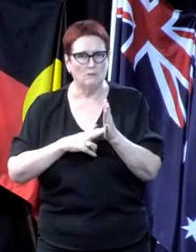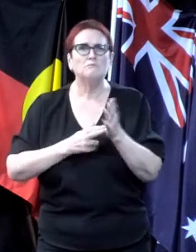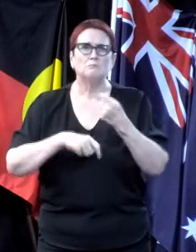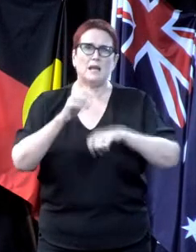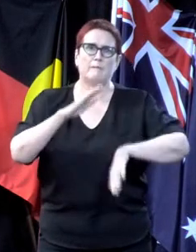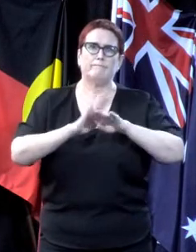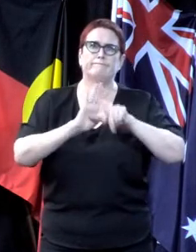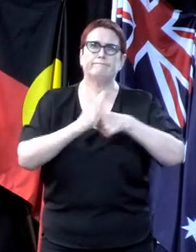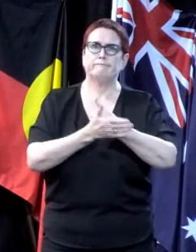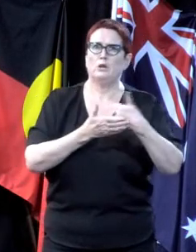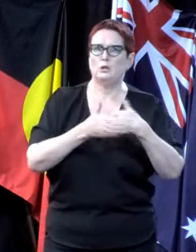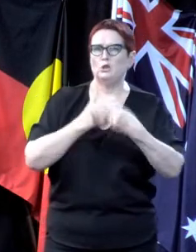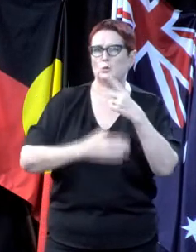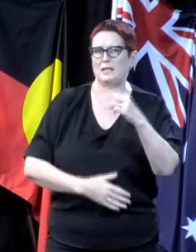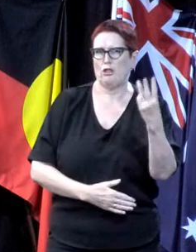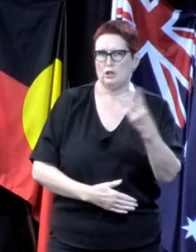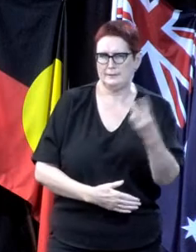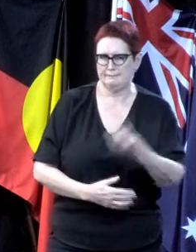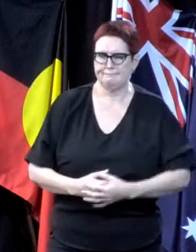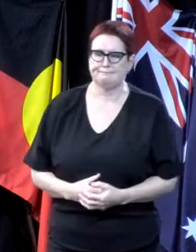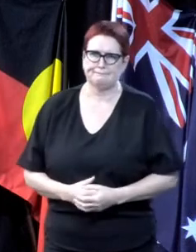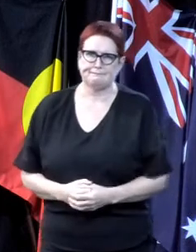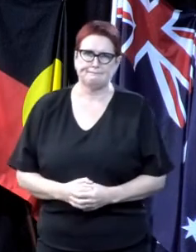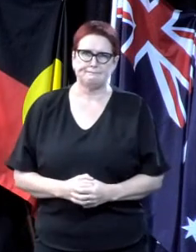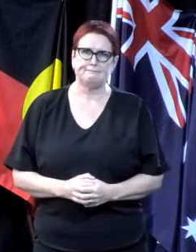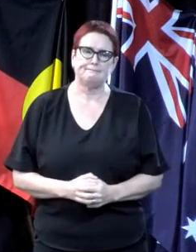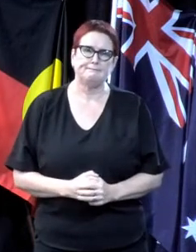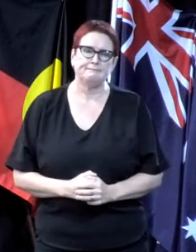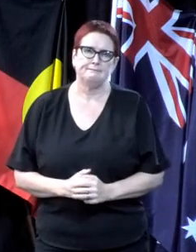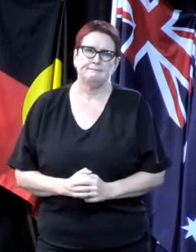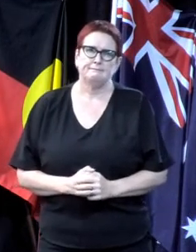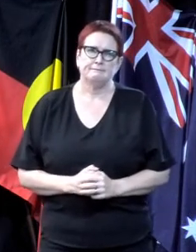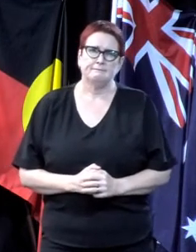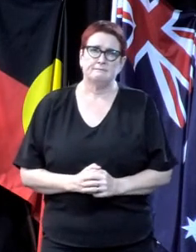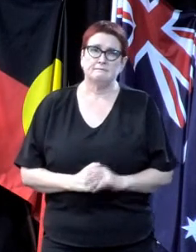And you’ve also taught in London. That was in 1990? MR DALE: Well, that was